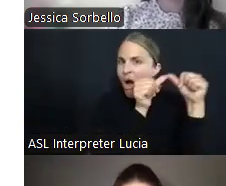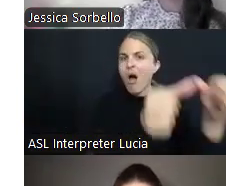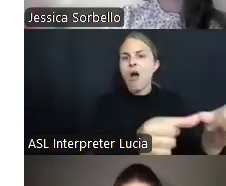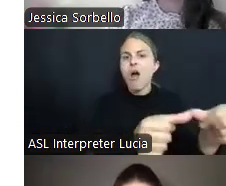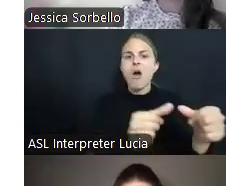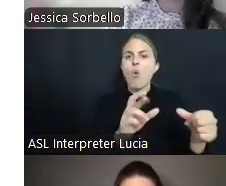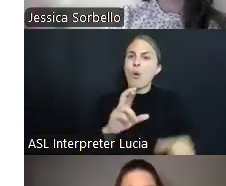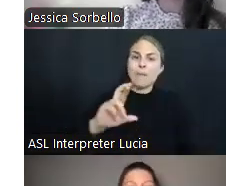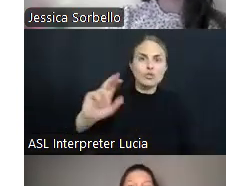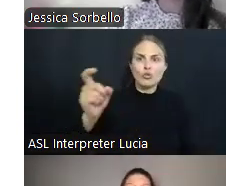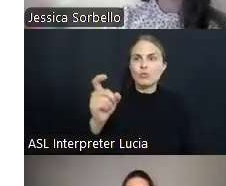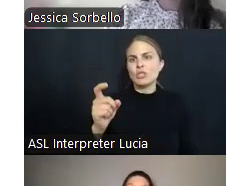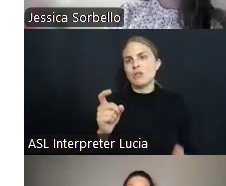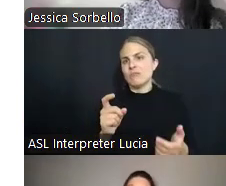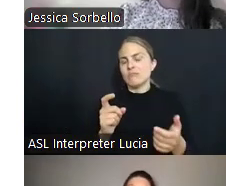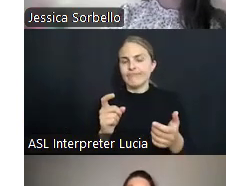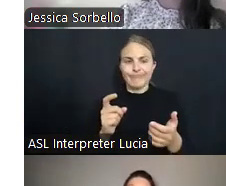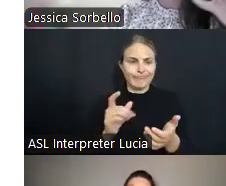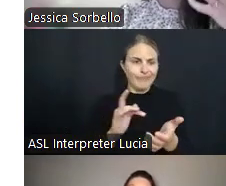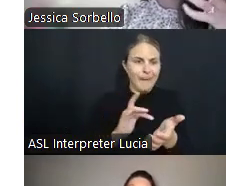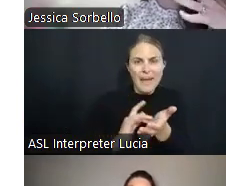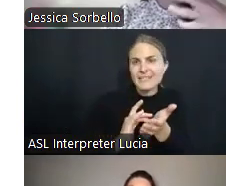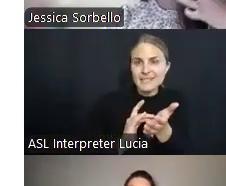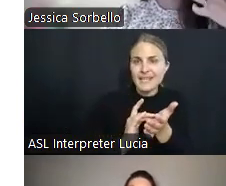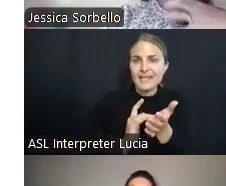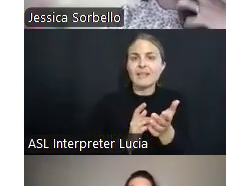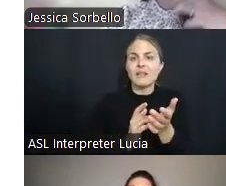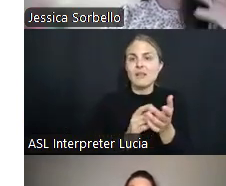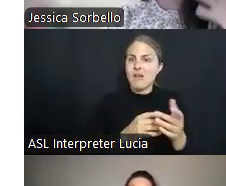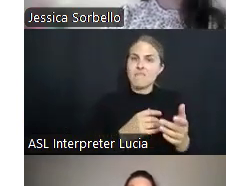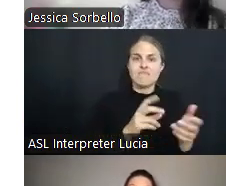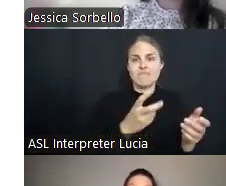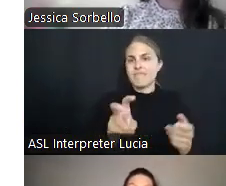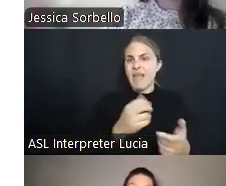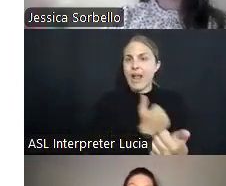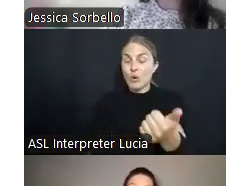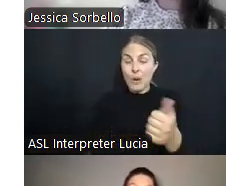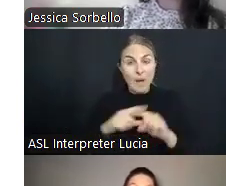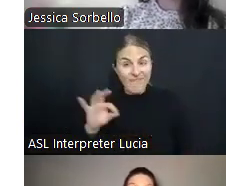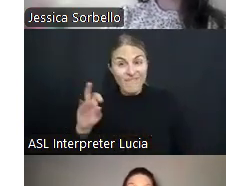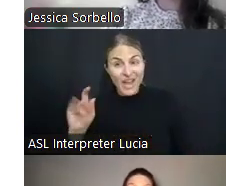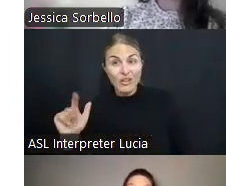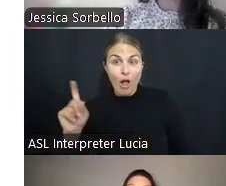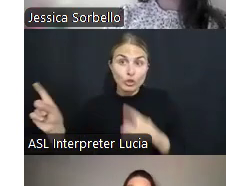in all of these substances, it is folks that are using